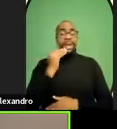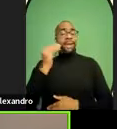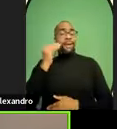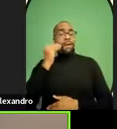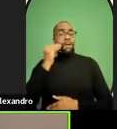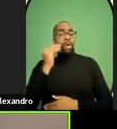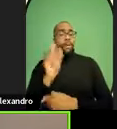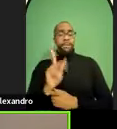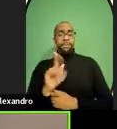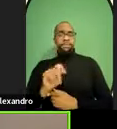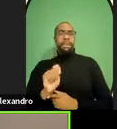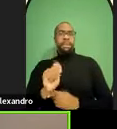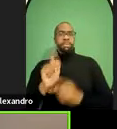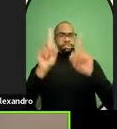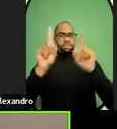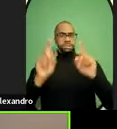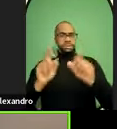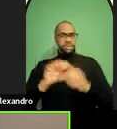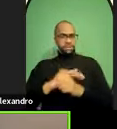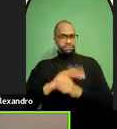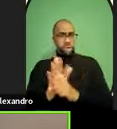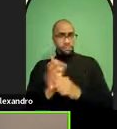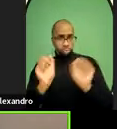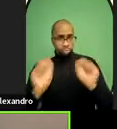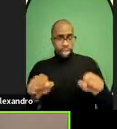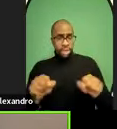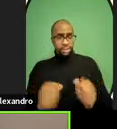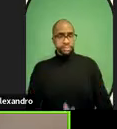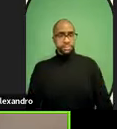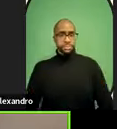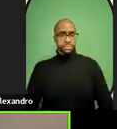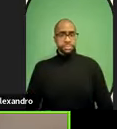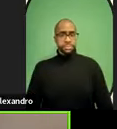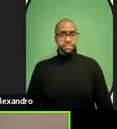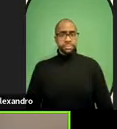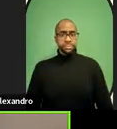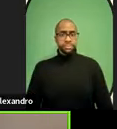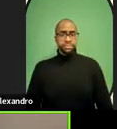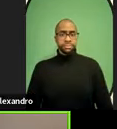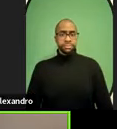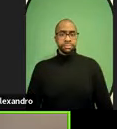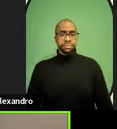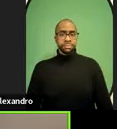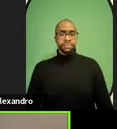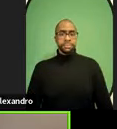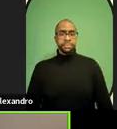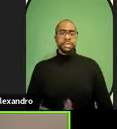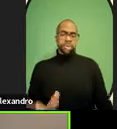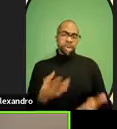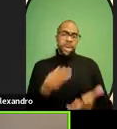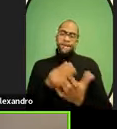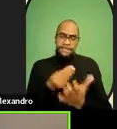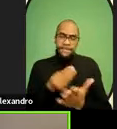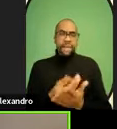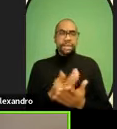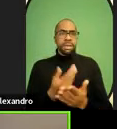those $20. 0 home testing kits was one of the things that was suggested in a space in there in a space in there. And while And while I while there. e buried